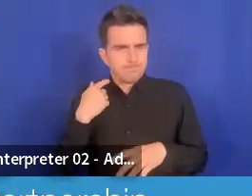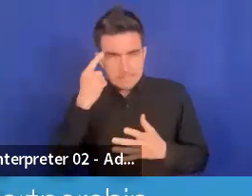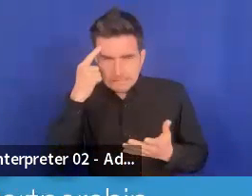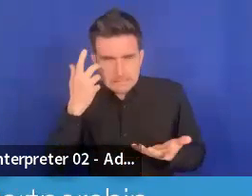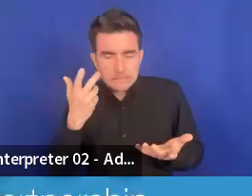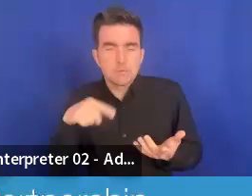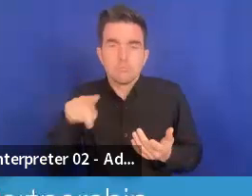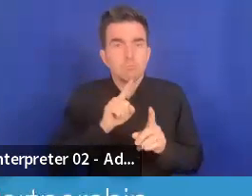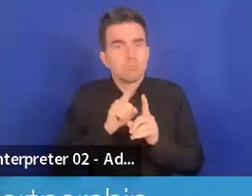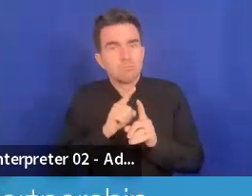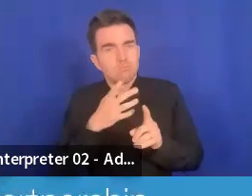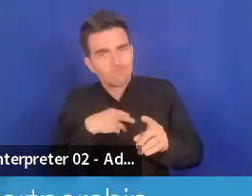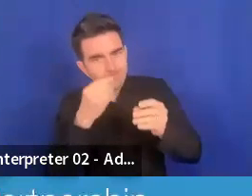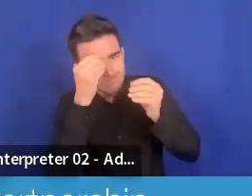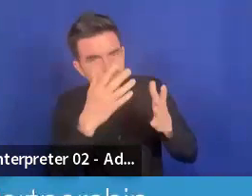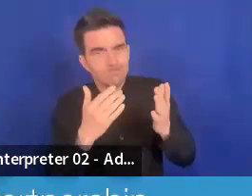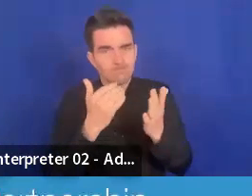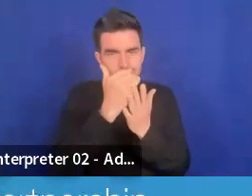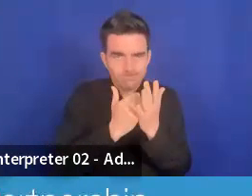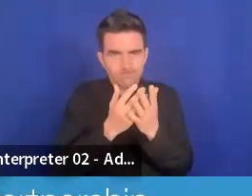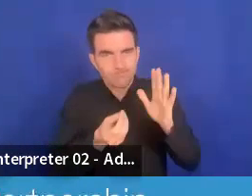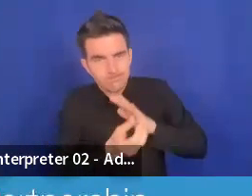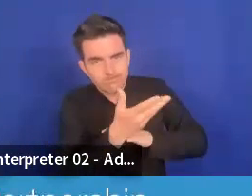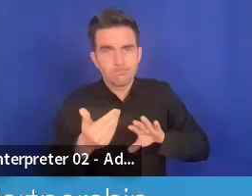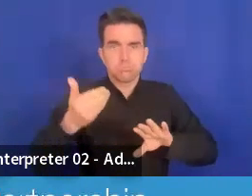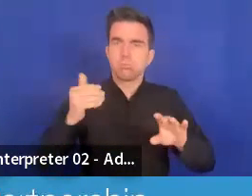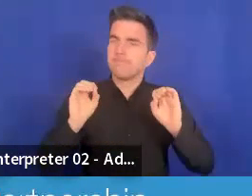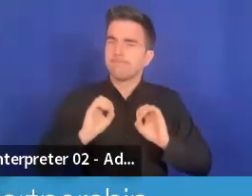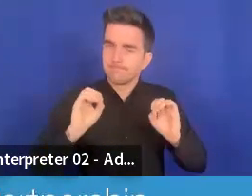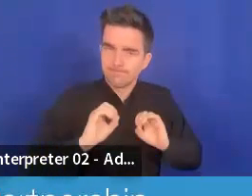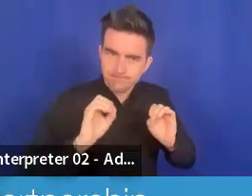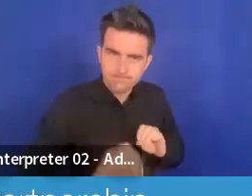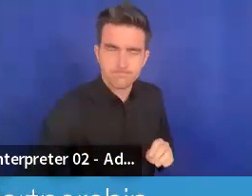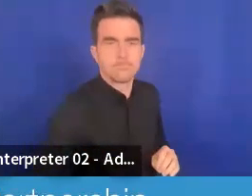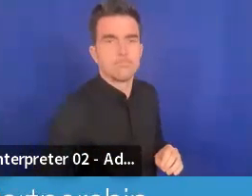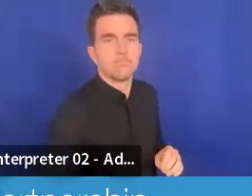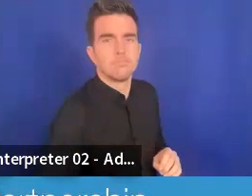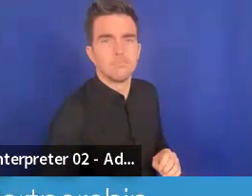There is not any other information in the concept paper at this time about how that